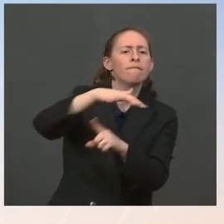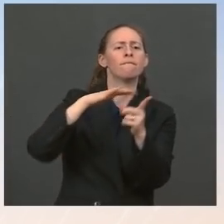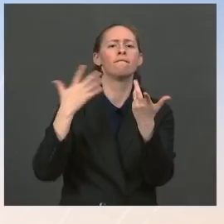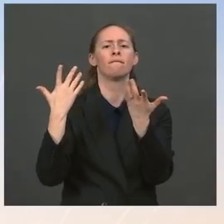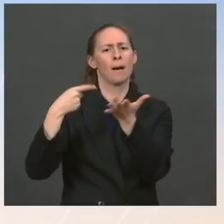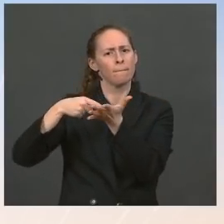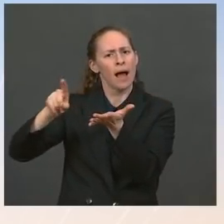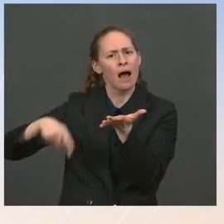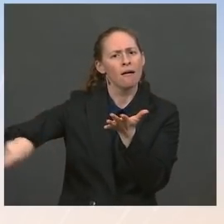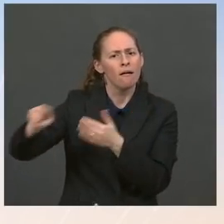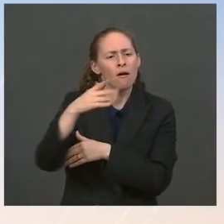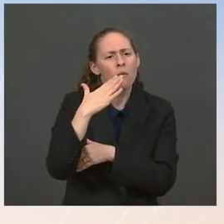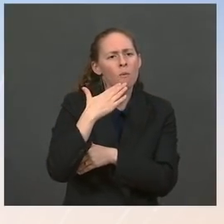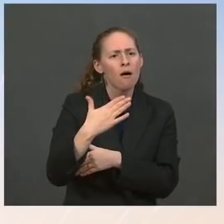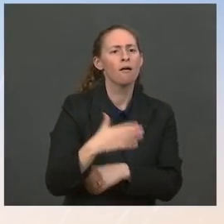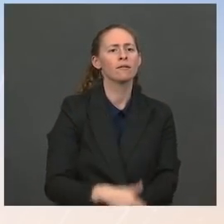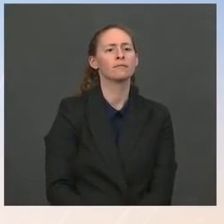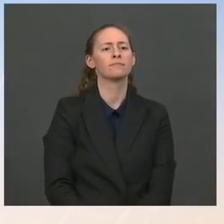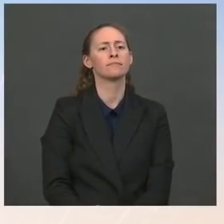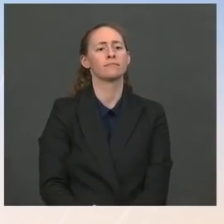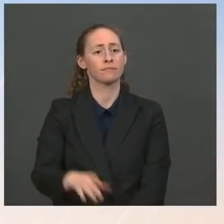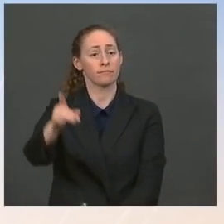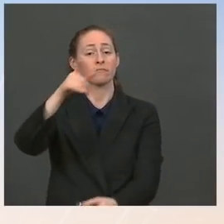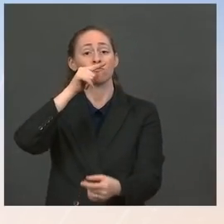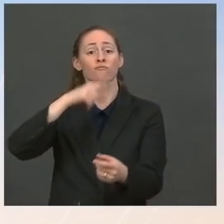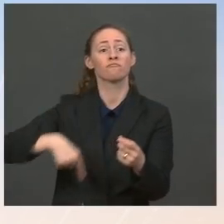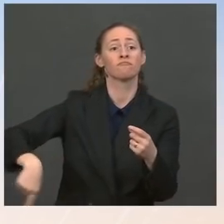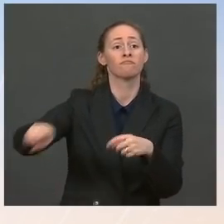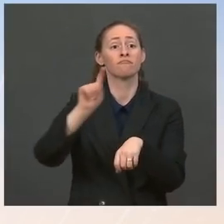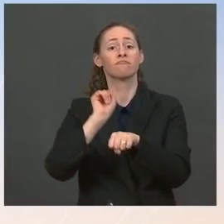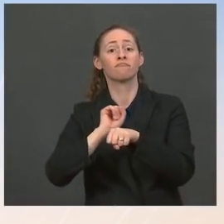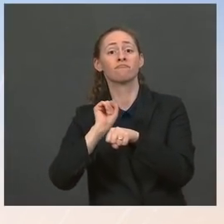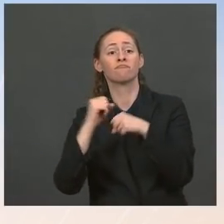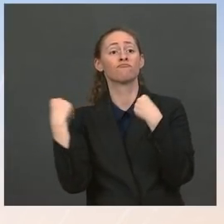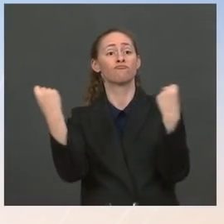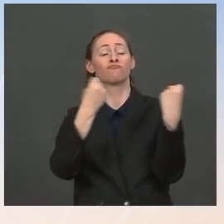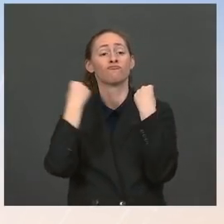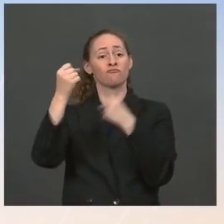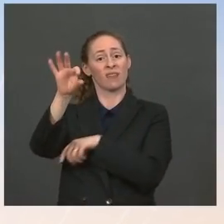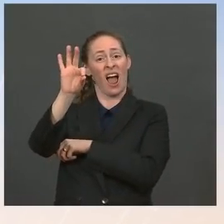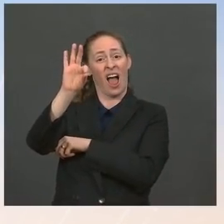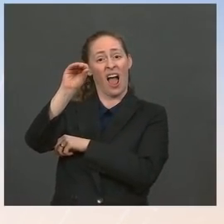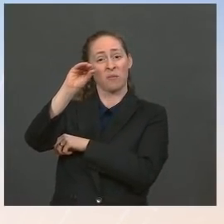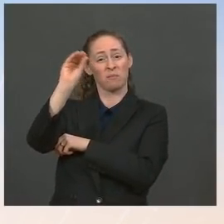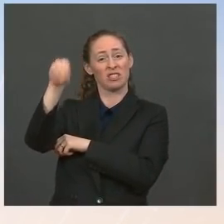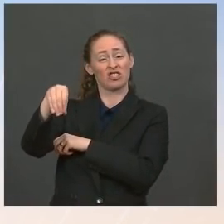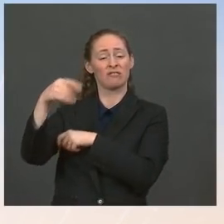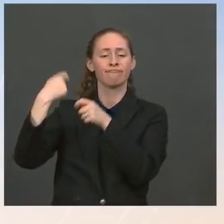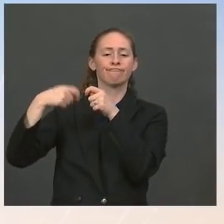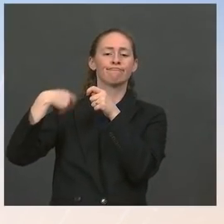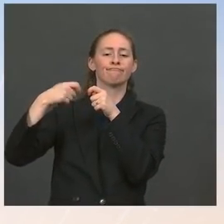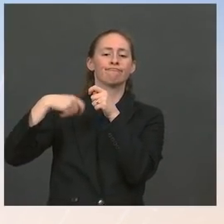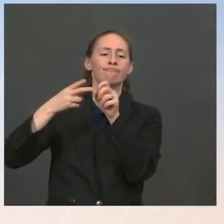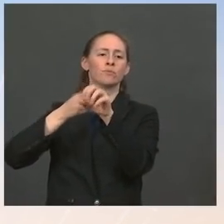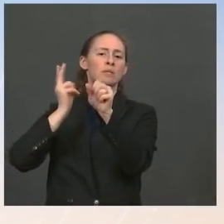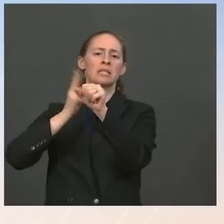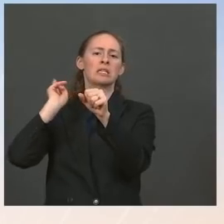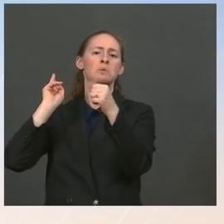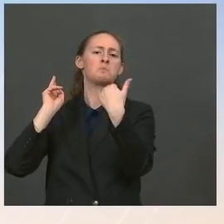90 percent per year turnover at the larger employers of truckers -- there's clearly an issue with the quality of the job.